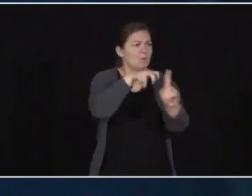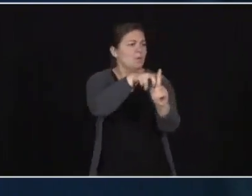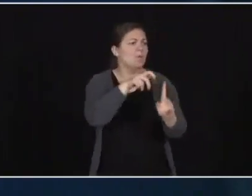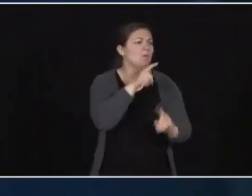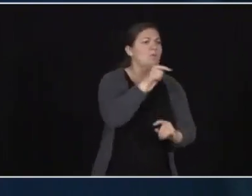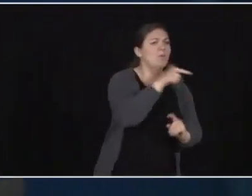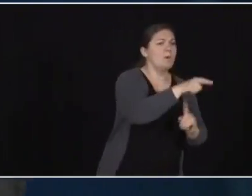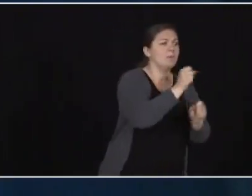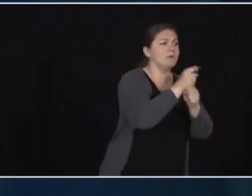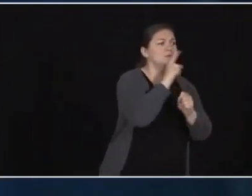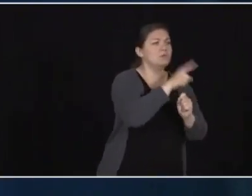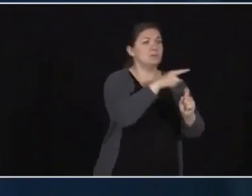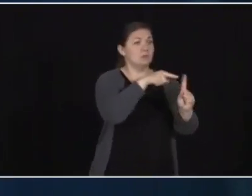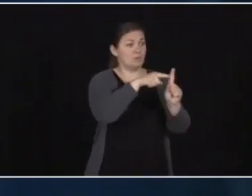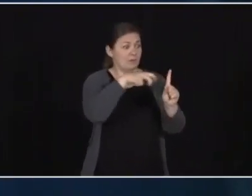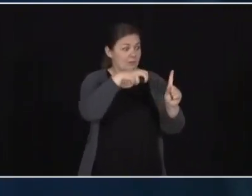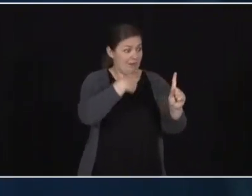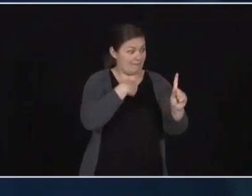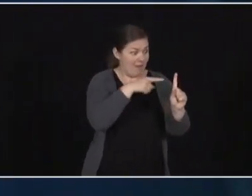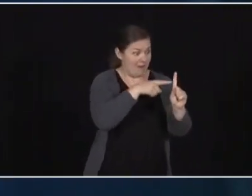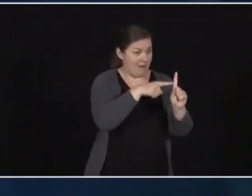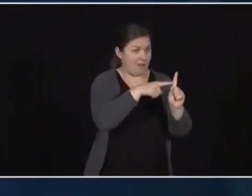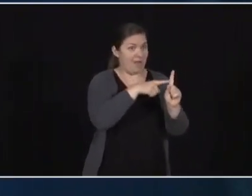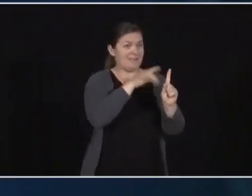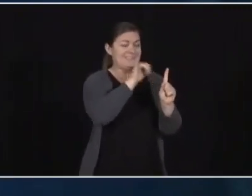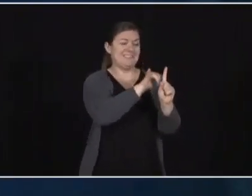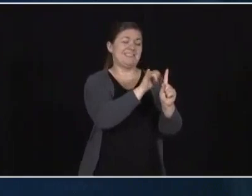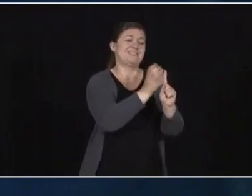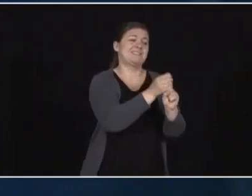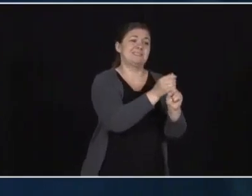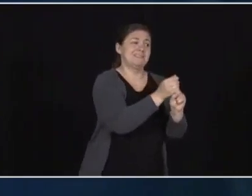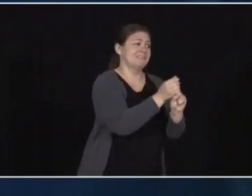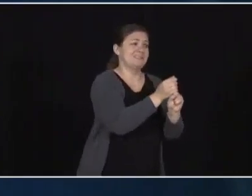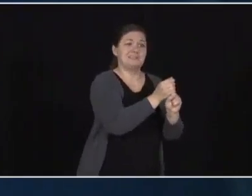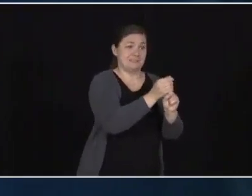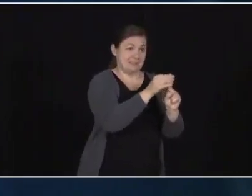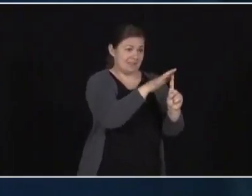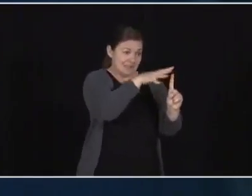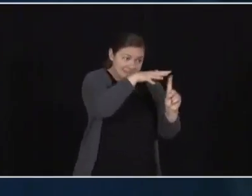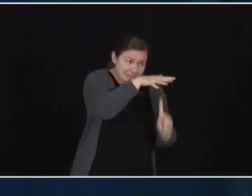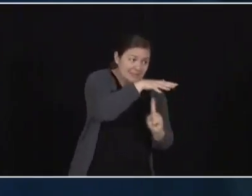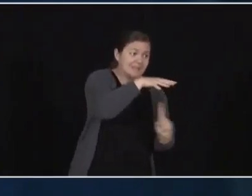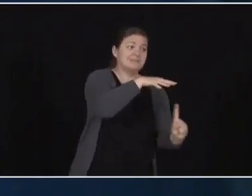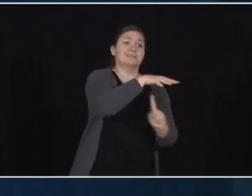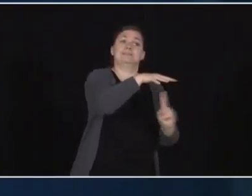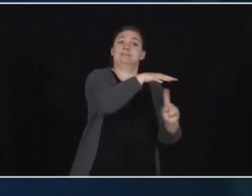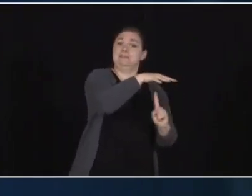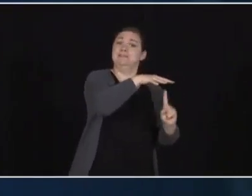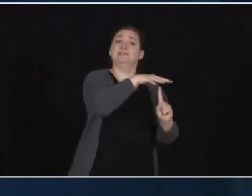and clues that environment to reduce the potential of any further spread. As Doctor Allen talked about